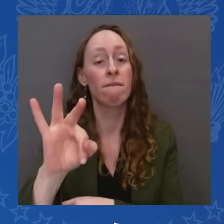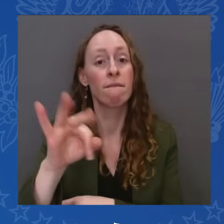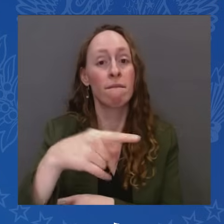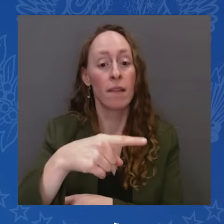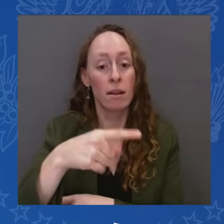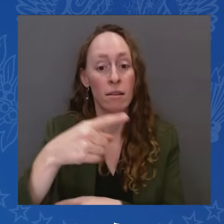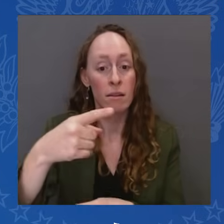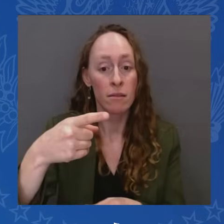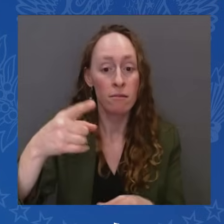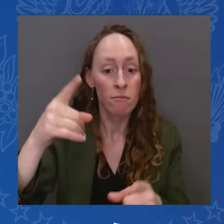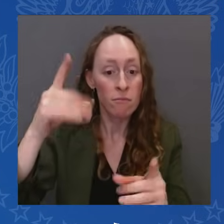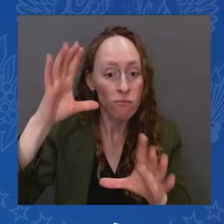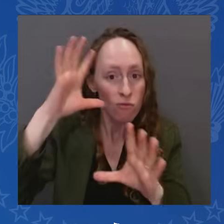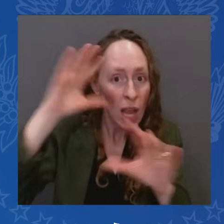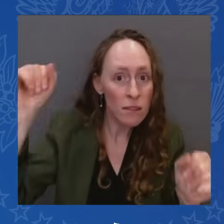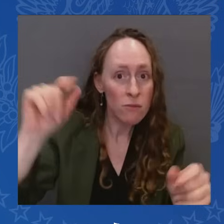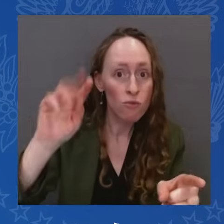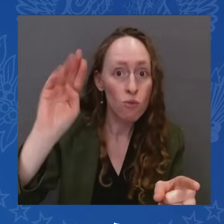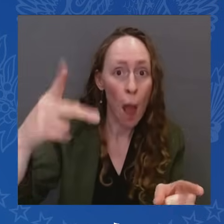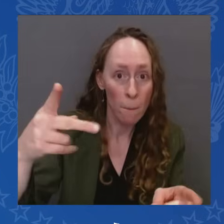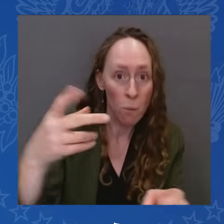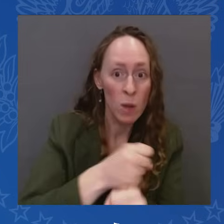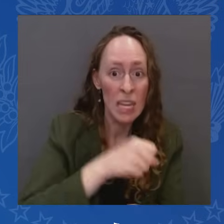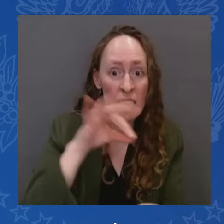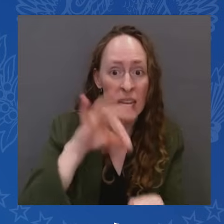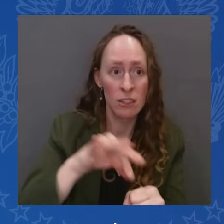Just an update, if you could, on the -- the situation in Gaza